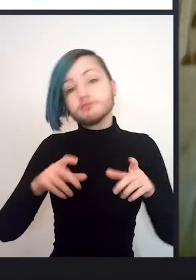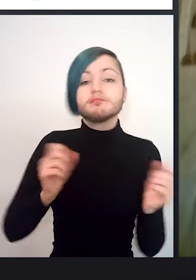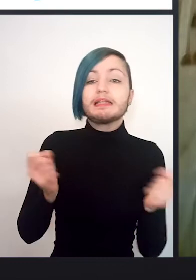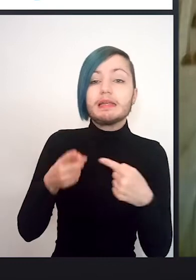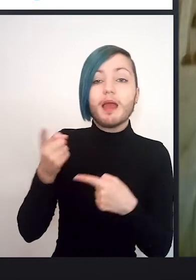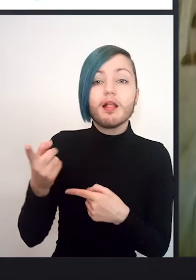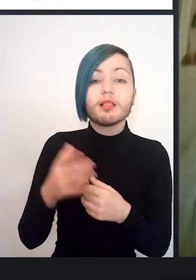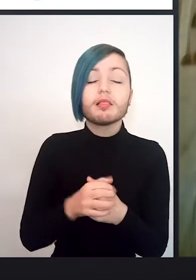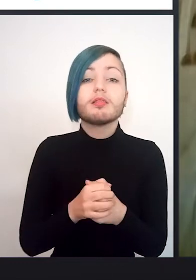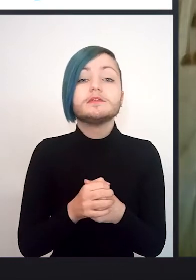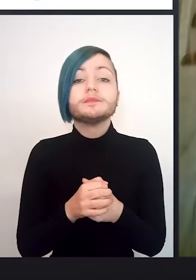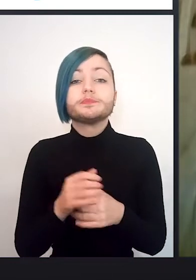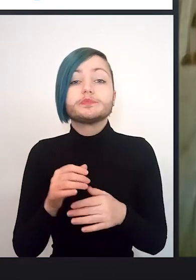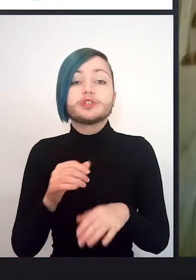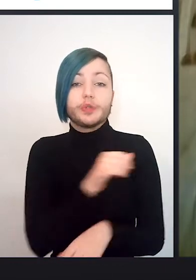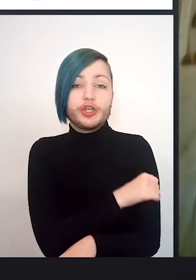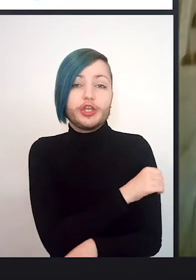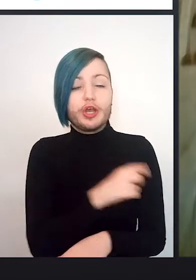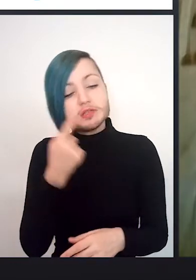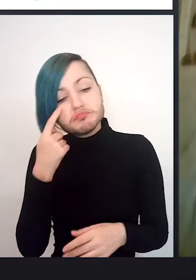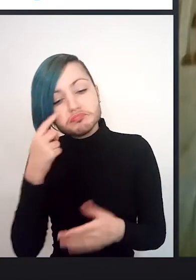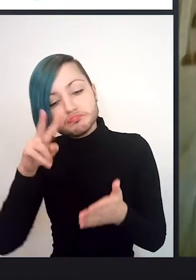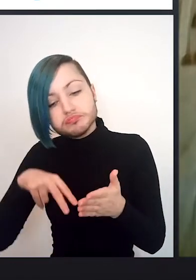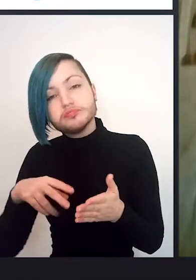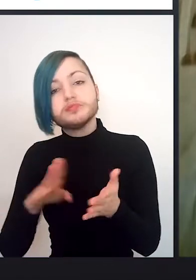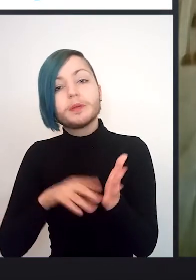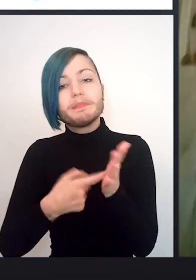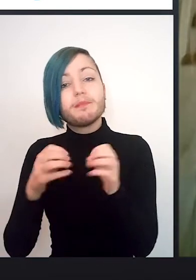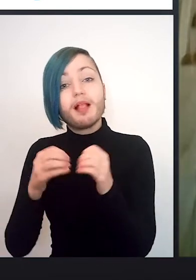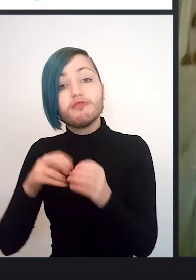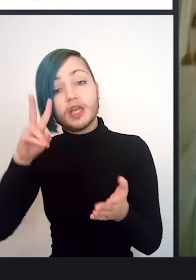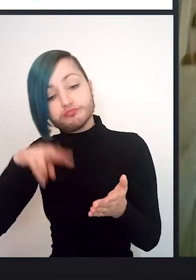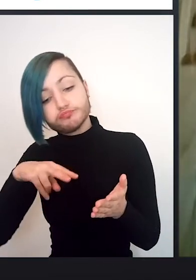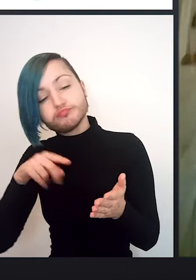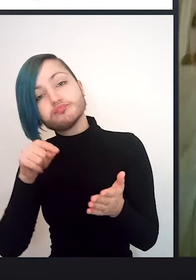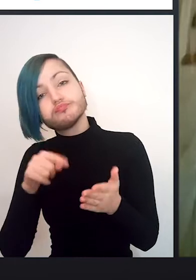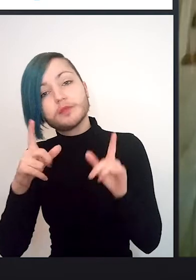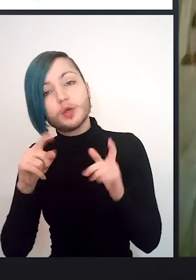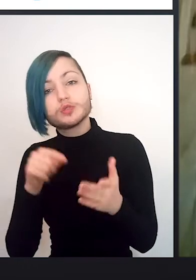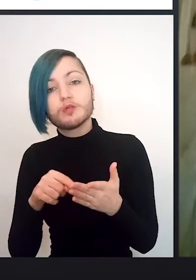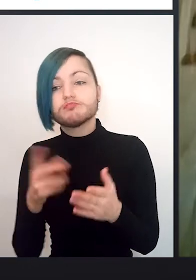And the nurse sort of looked at them with Mr Bellringer, and they said